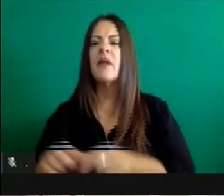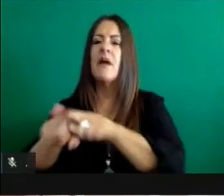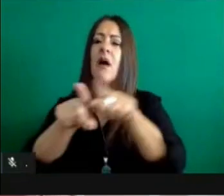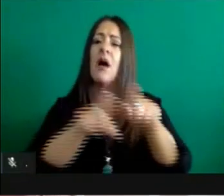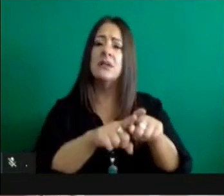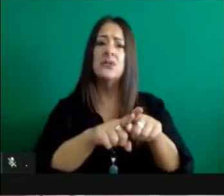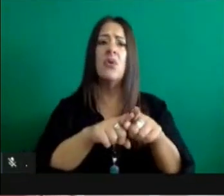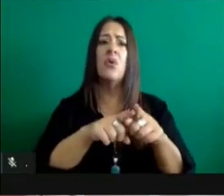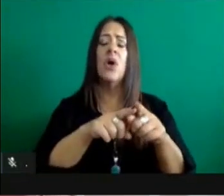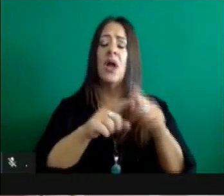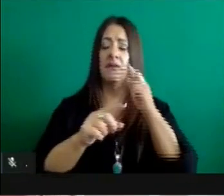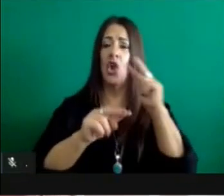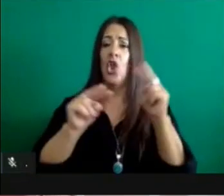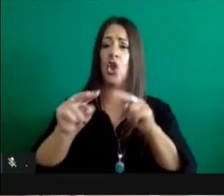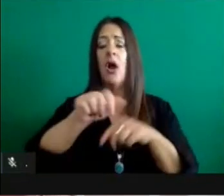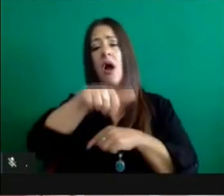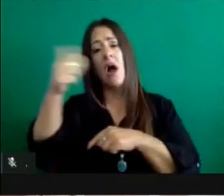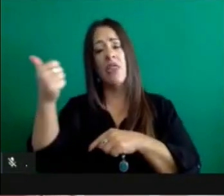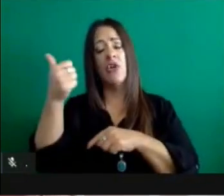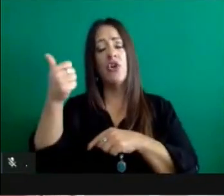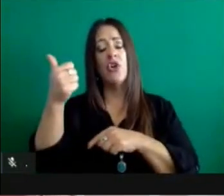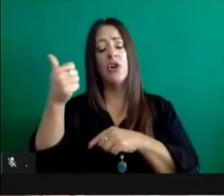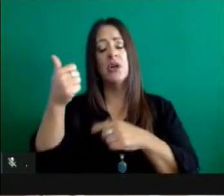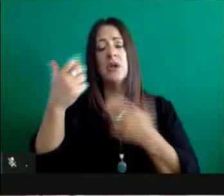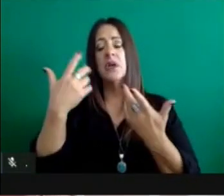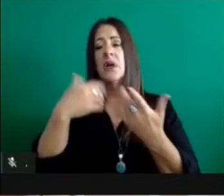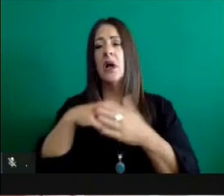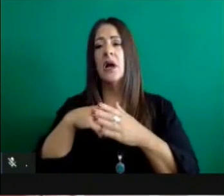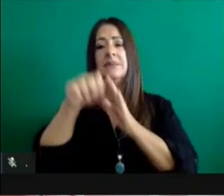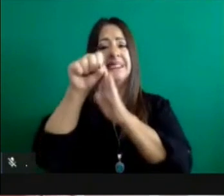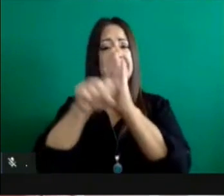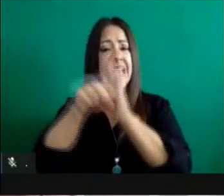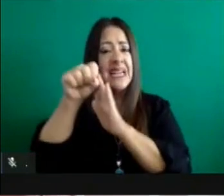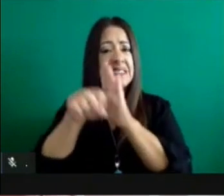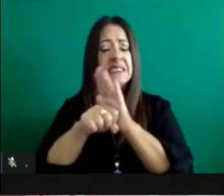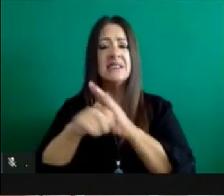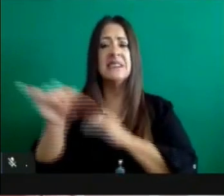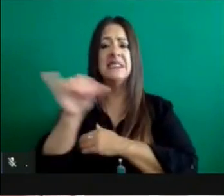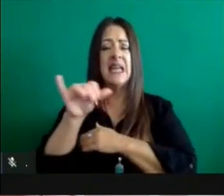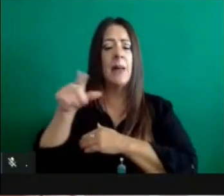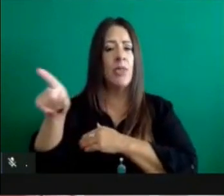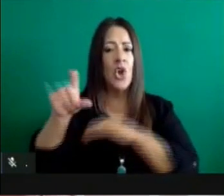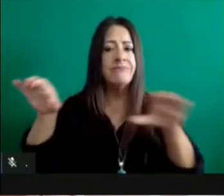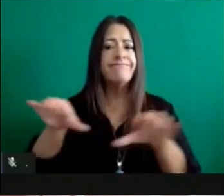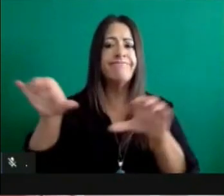AS NEEDED. IS ALSO BASED ON SUCCESSES FROM